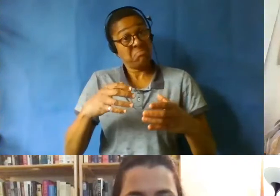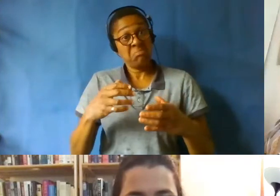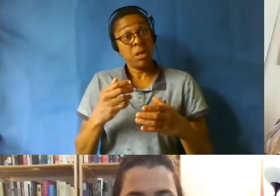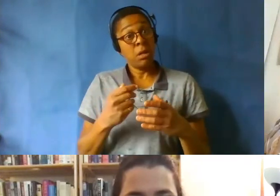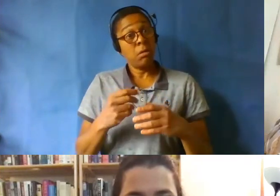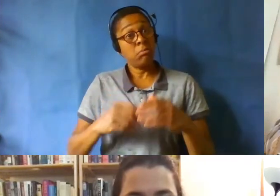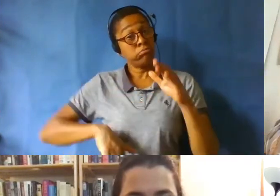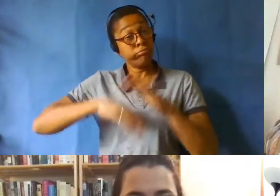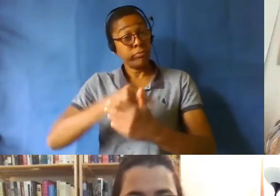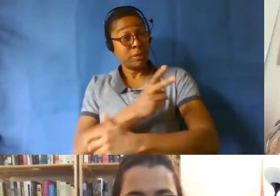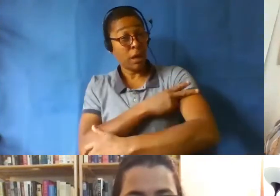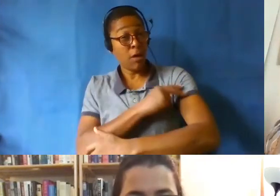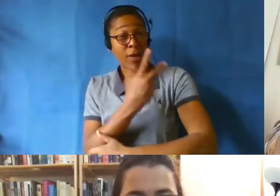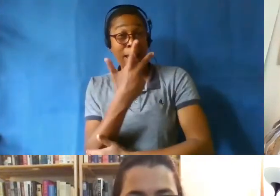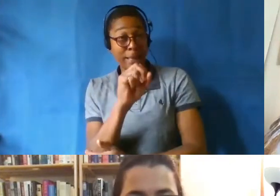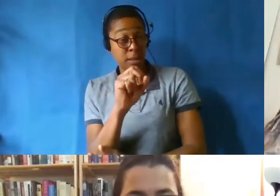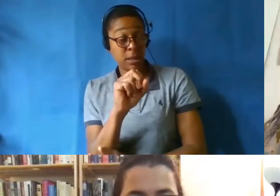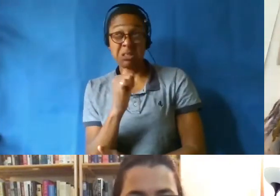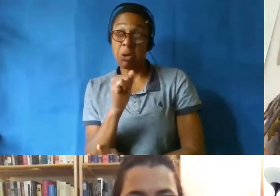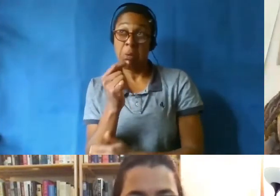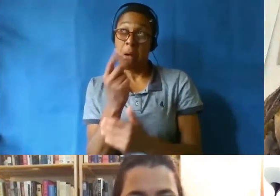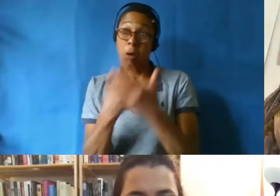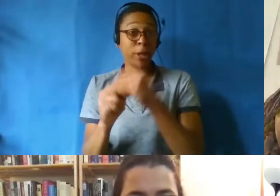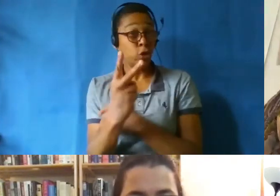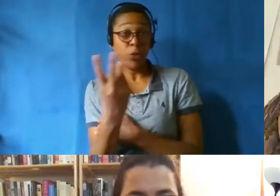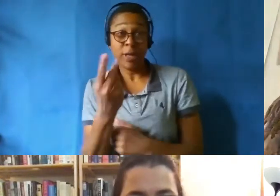students of color, Black and brown students who feel quite isolated in